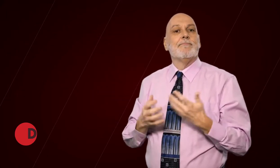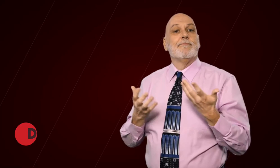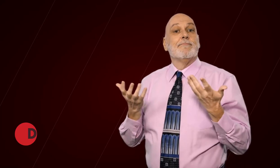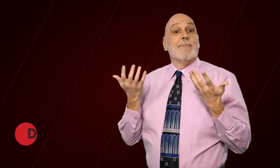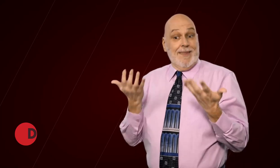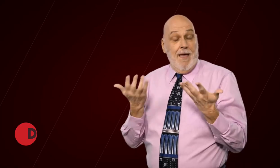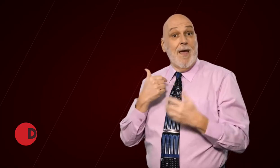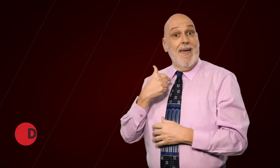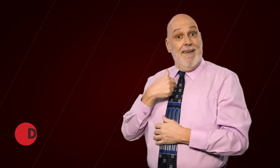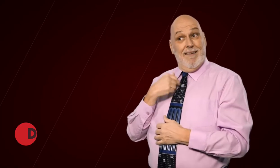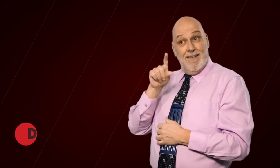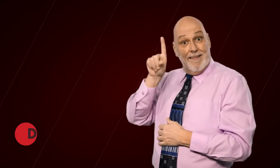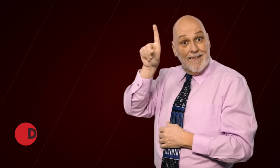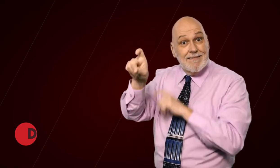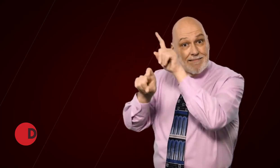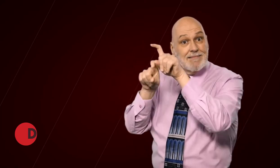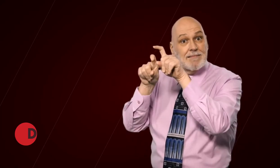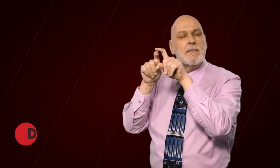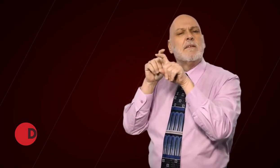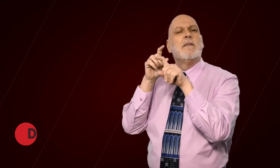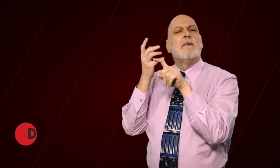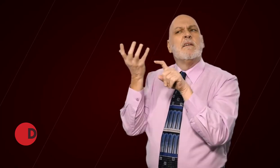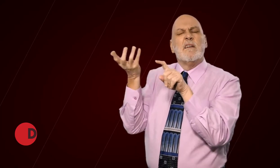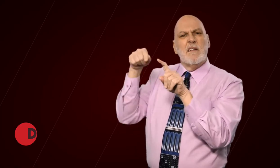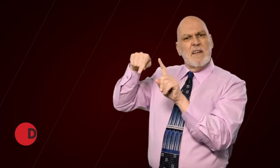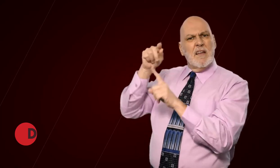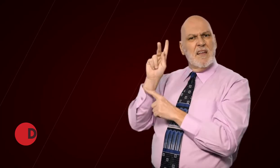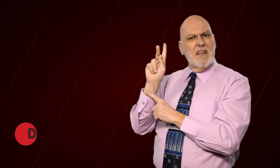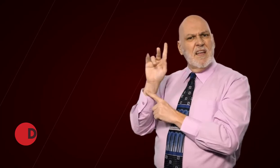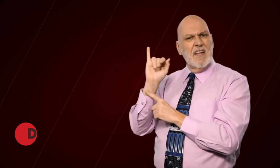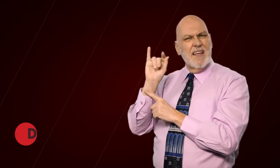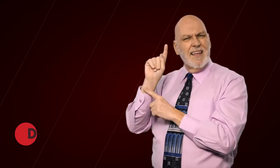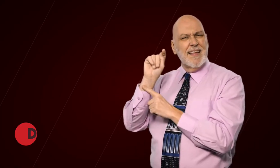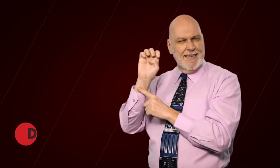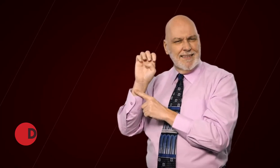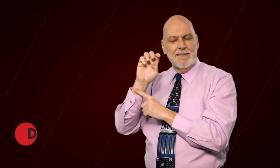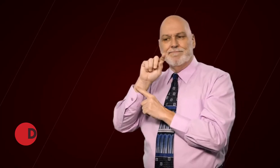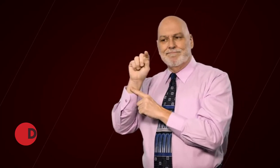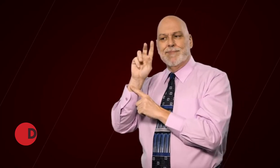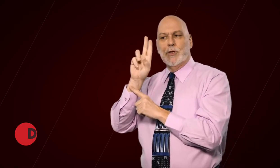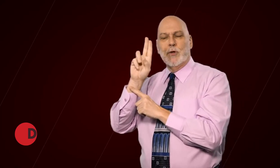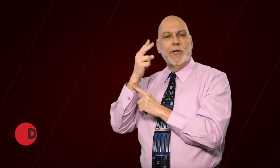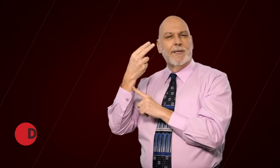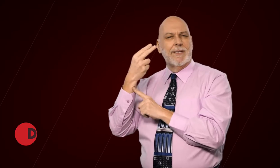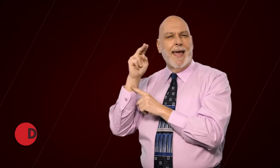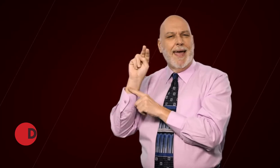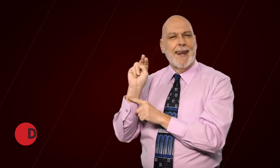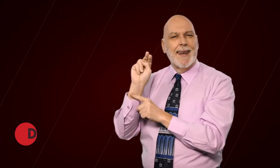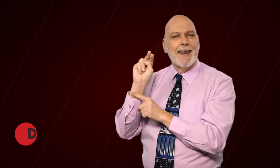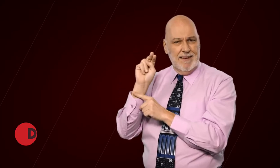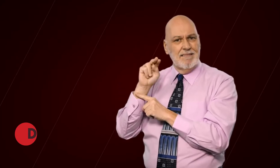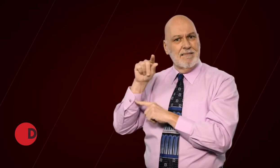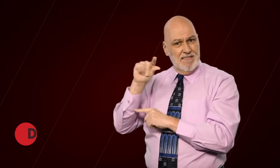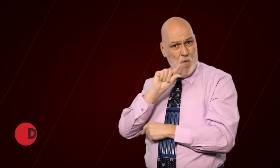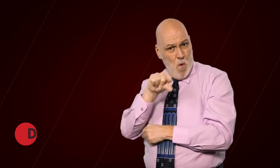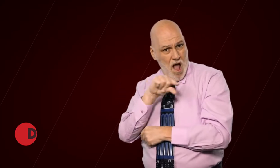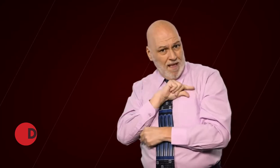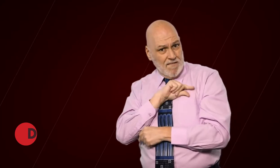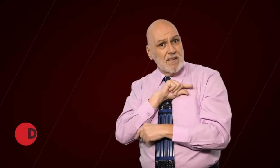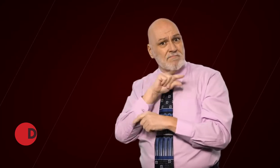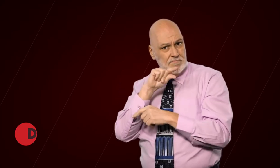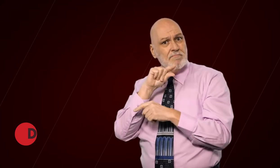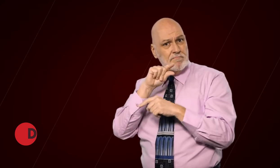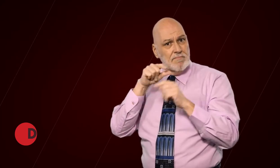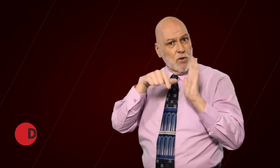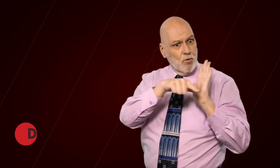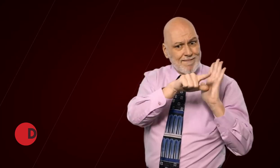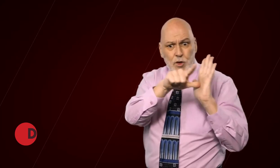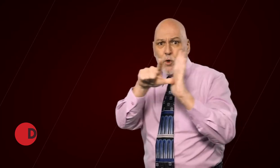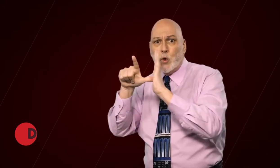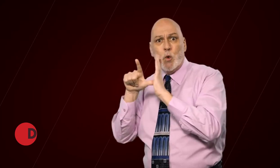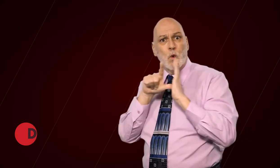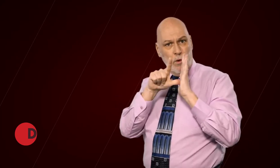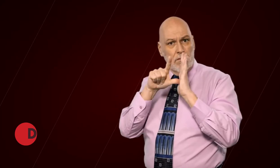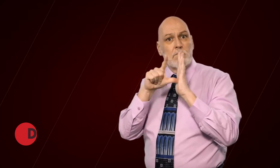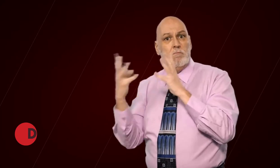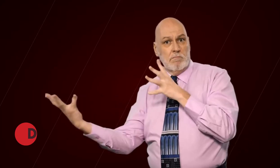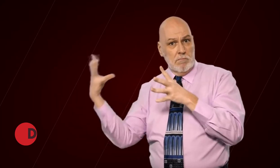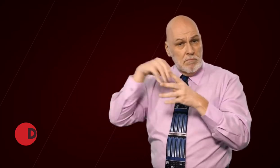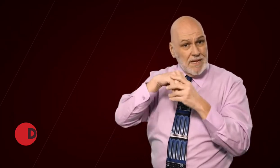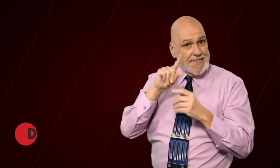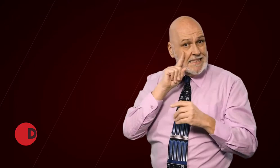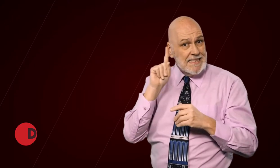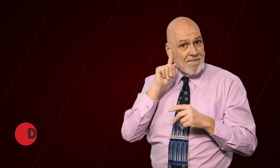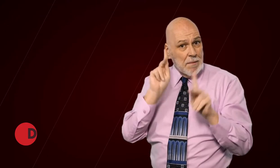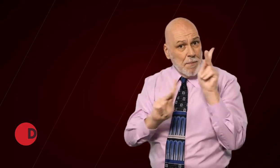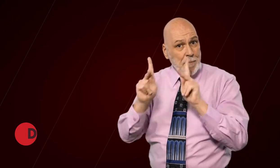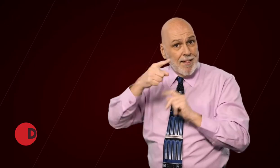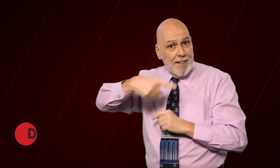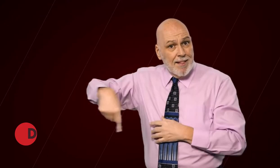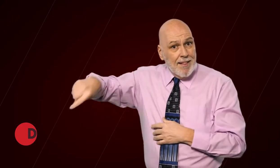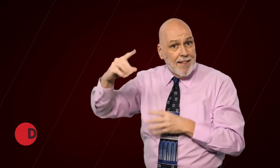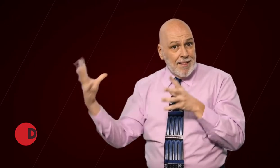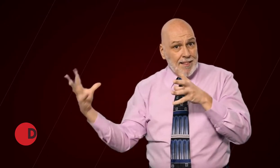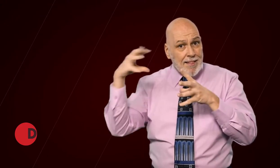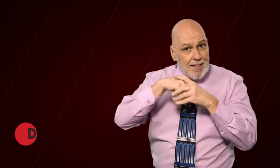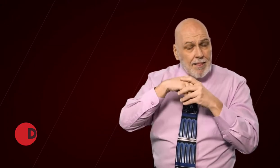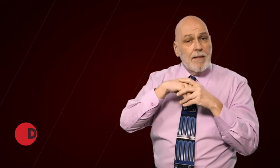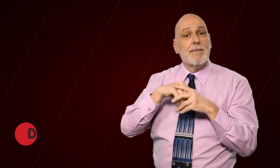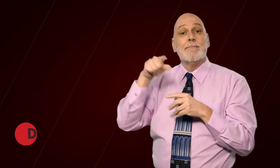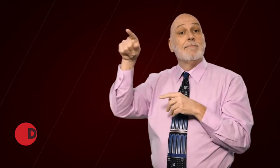When asked about KITE-UHN's qualifications to do a review involving Deaf people,